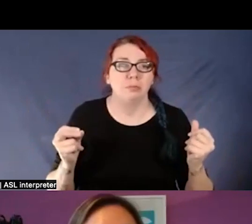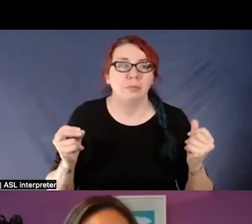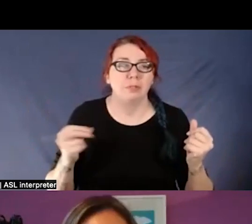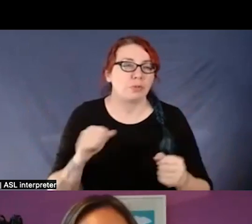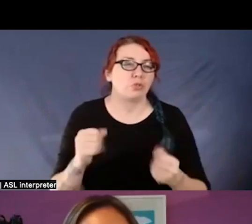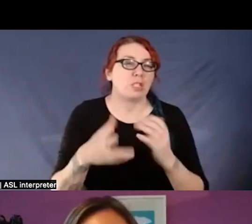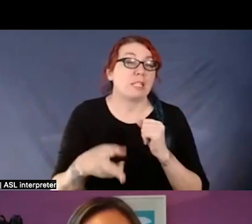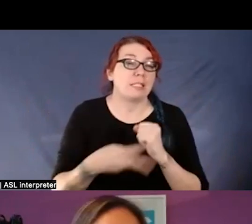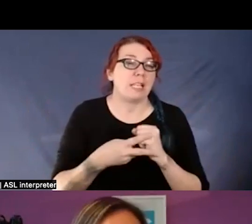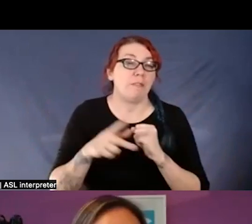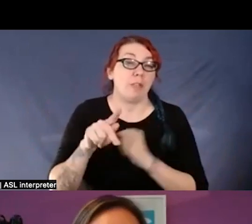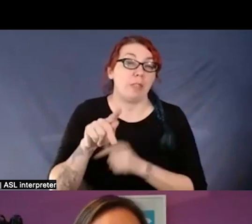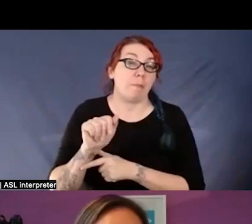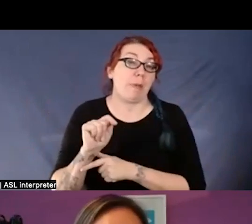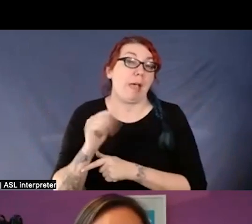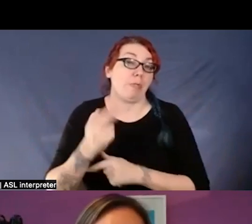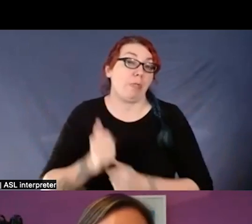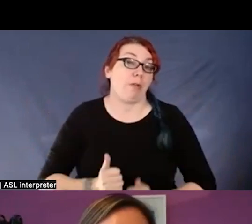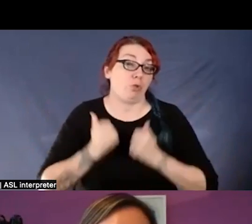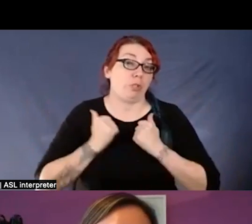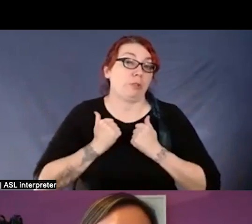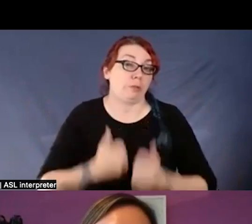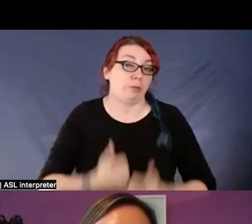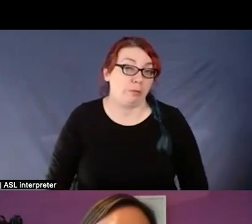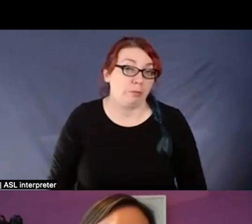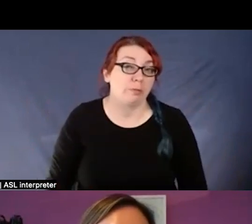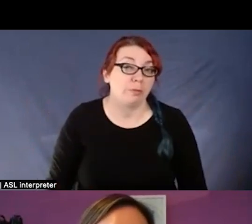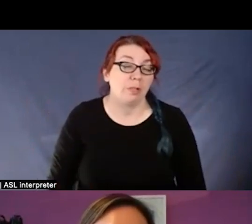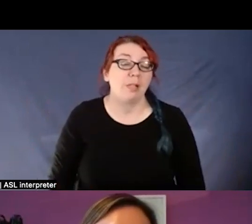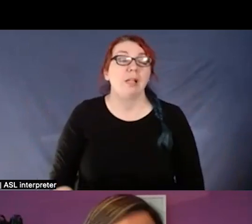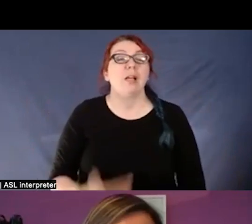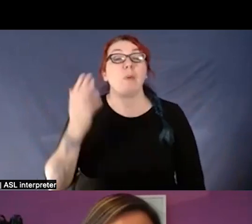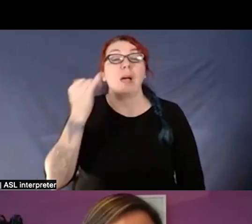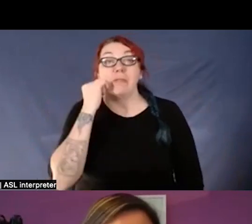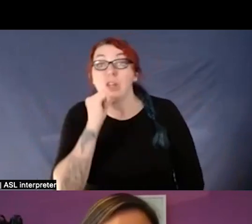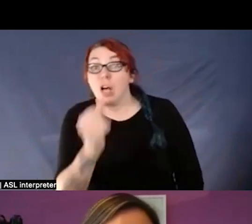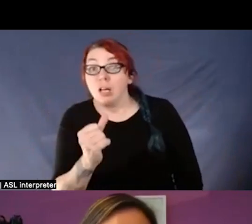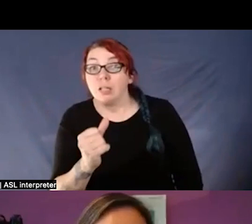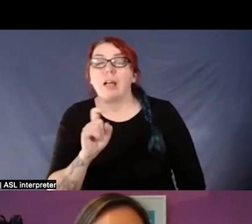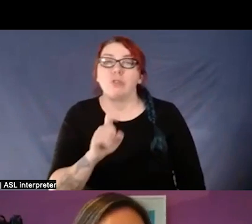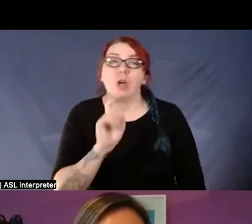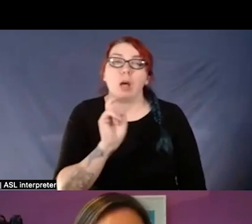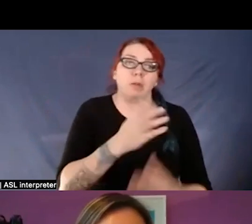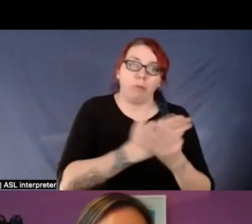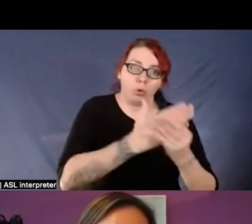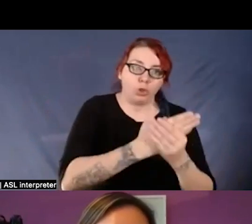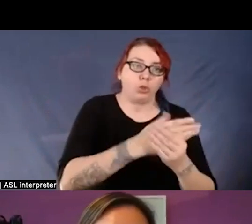rather than clicking into a labyrinth of folders to get to a file. It just saves a ton of time. And